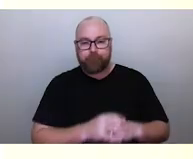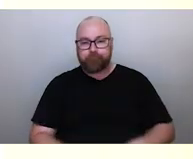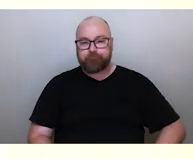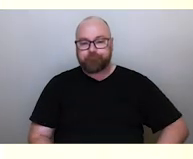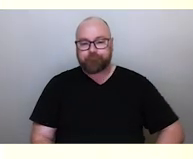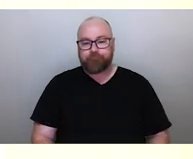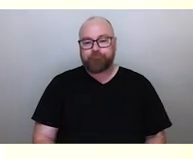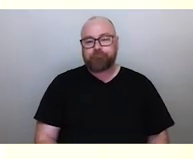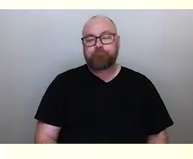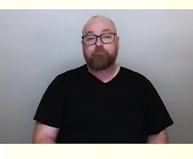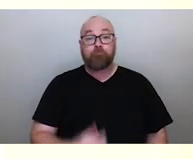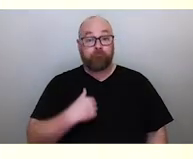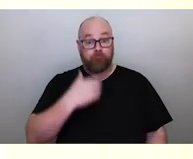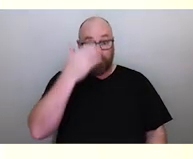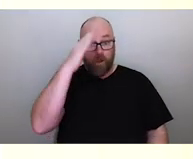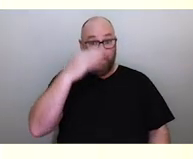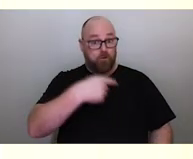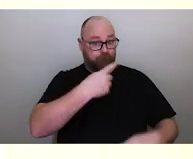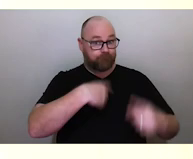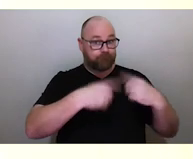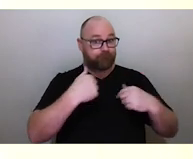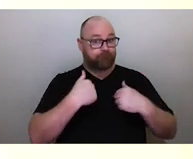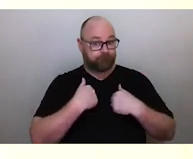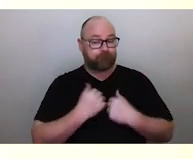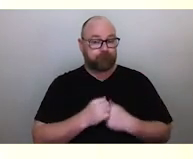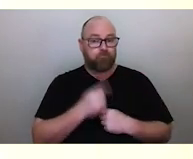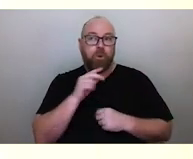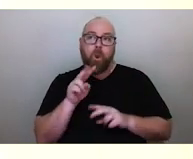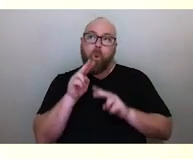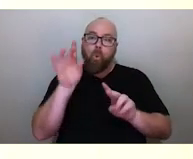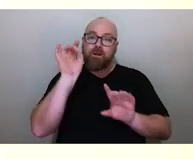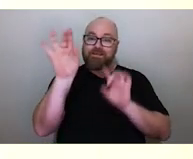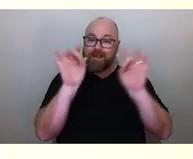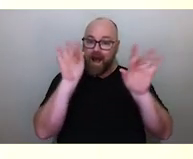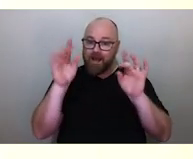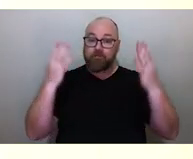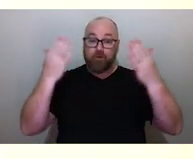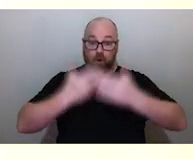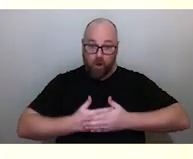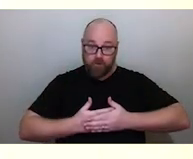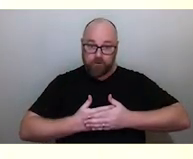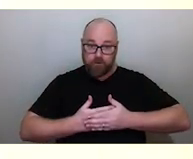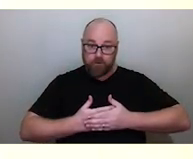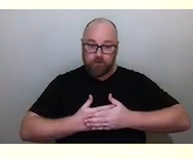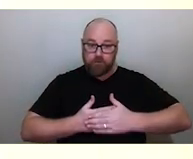Now, Elders have explained to me that you look at the stars in the evening towards the end of the year,